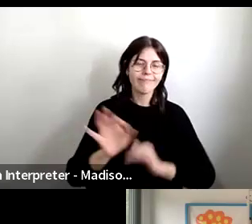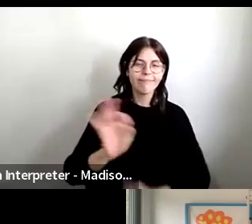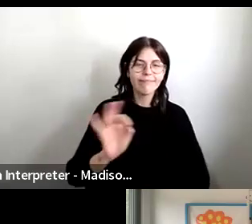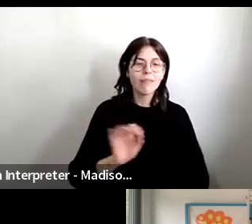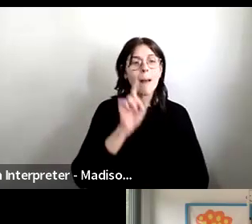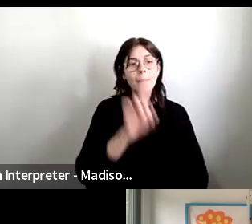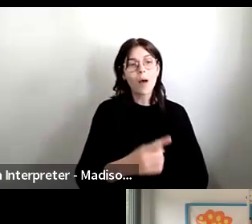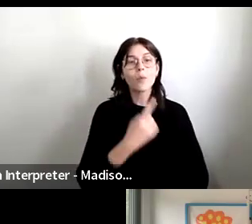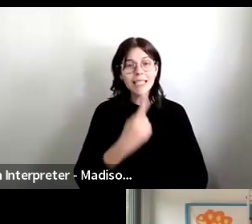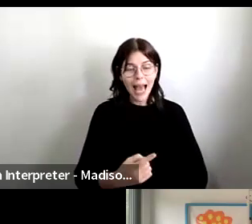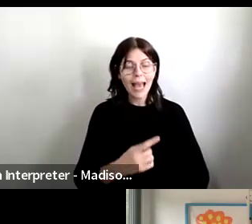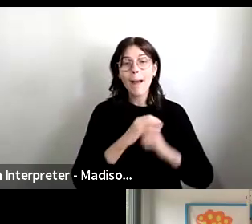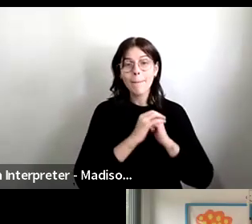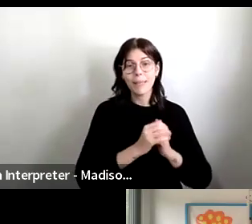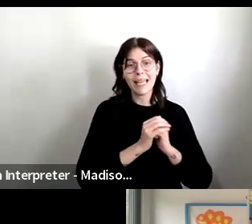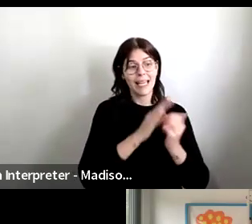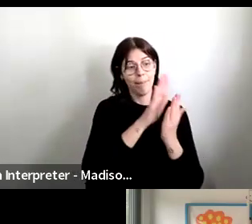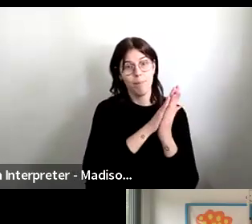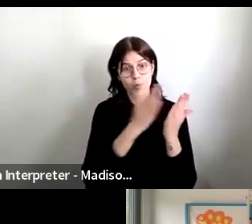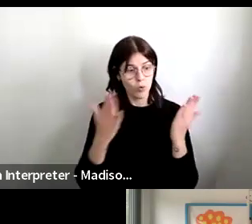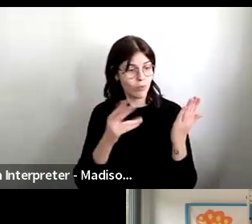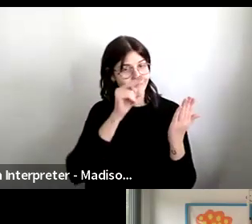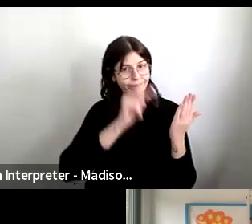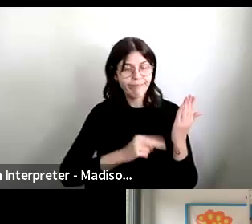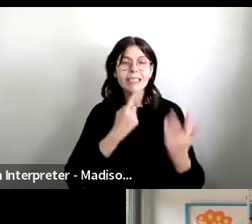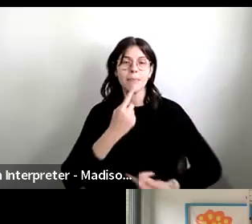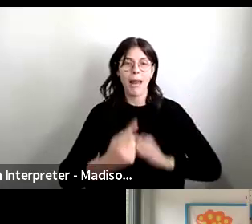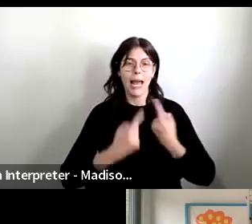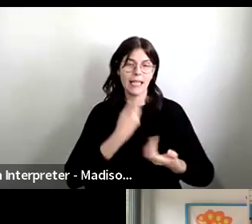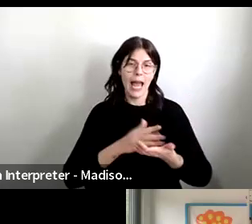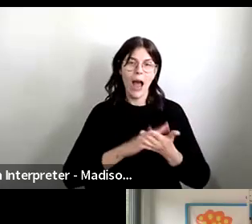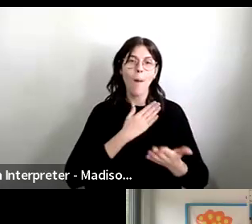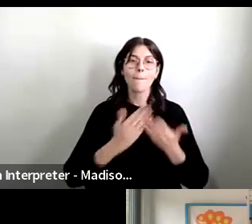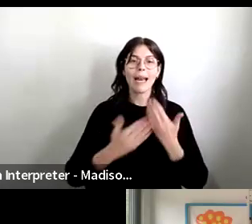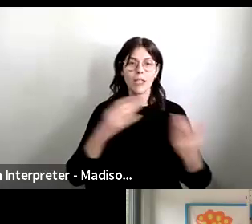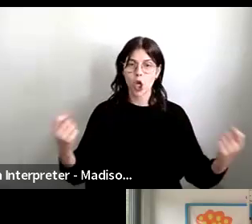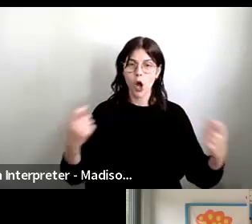peer handbook explains how we manage conflicts of interest. If you are coming into the pool,